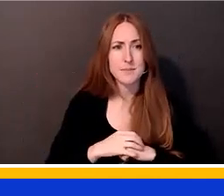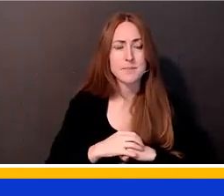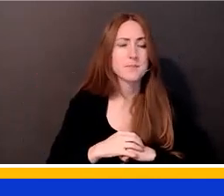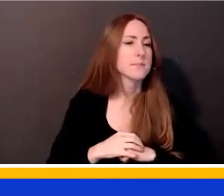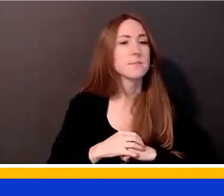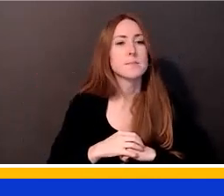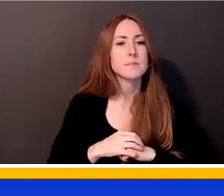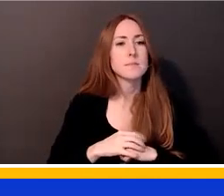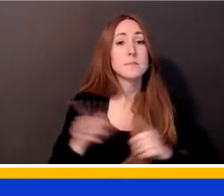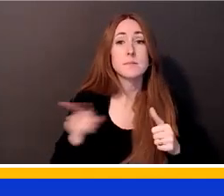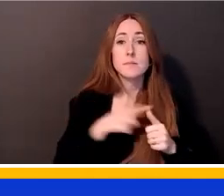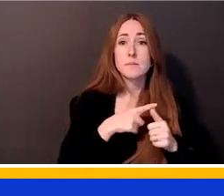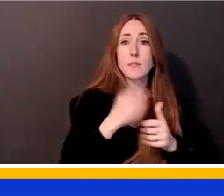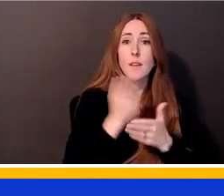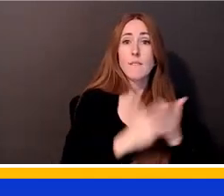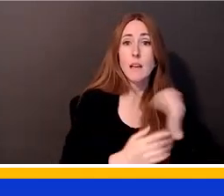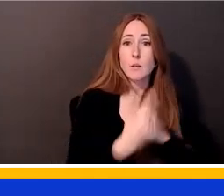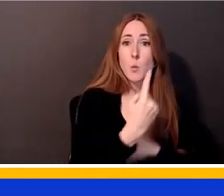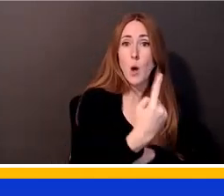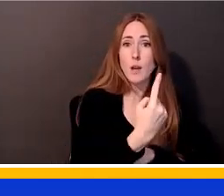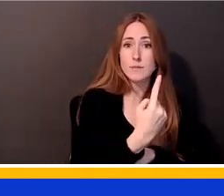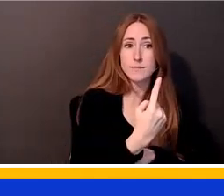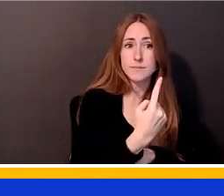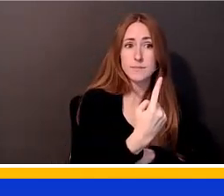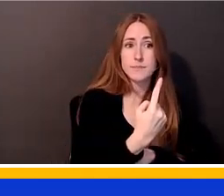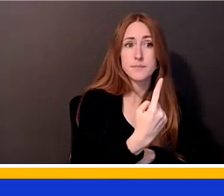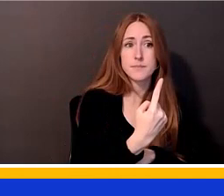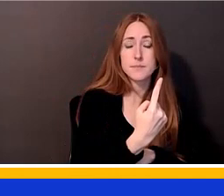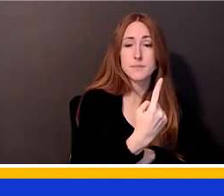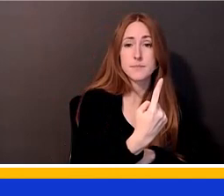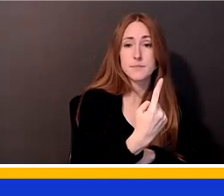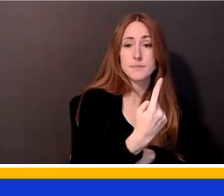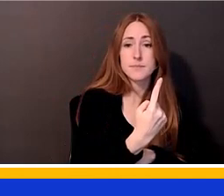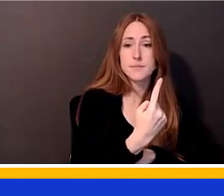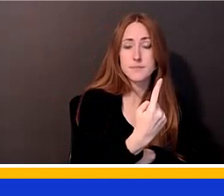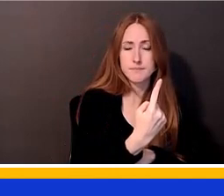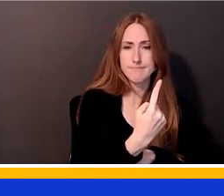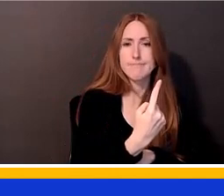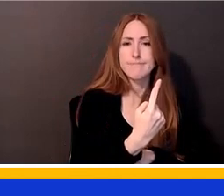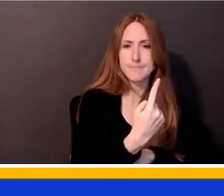which focused on determining how to implement CAPABLE